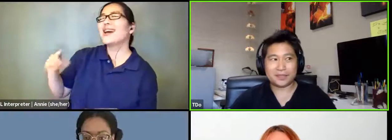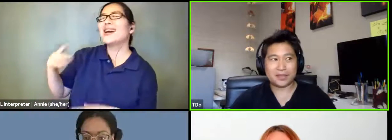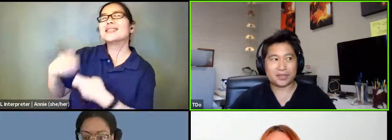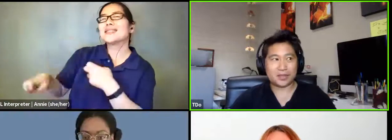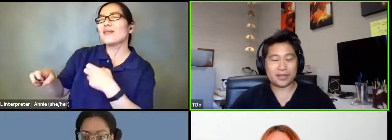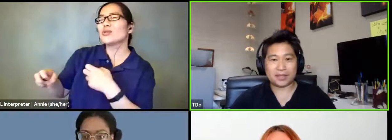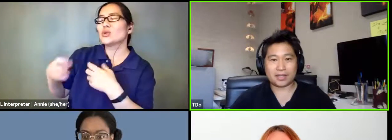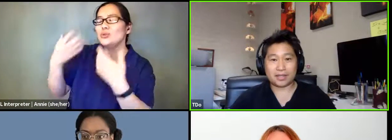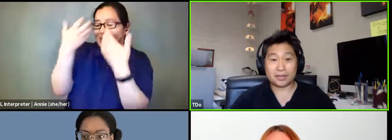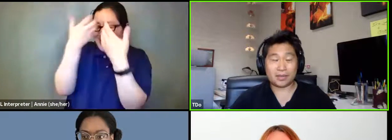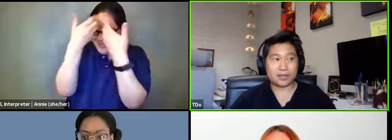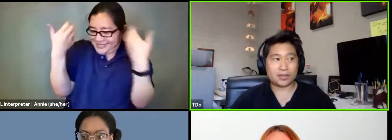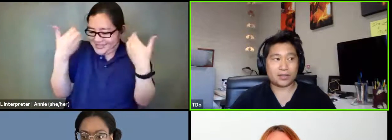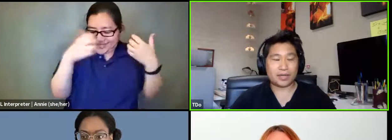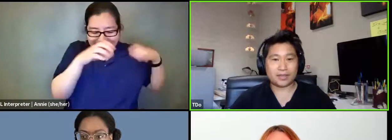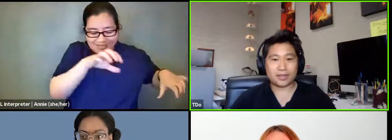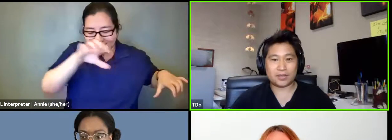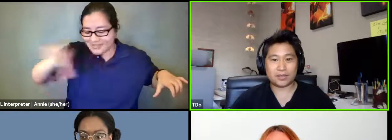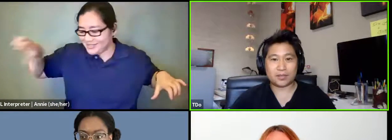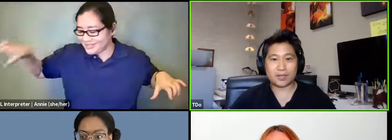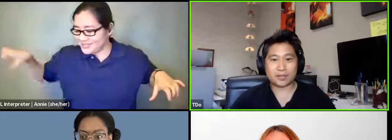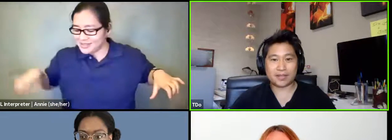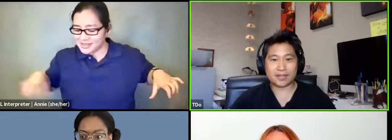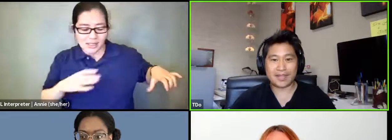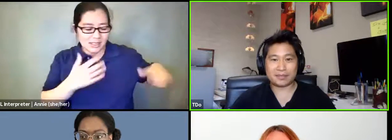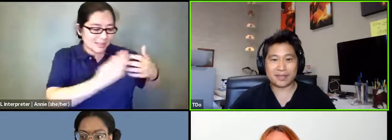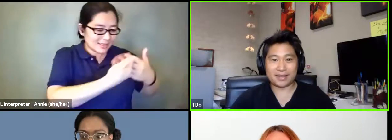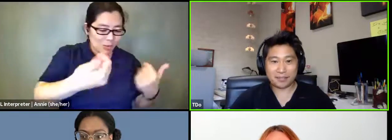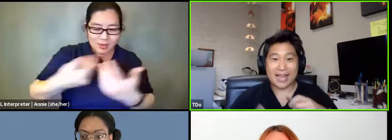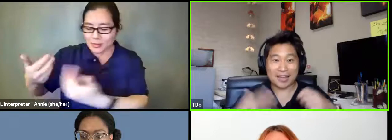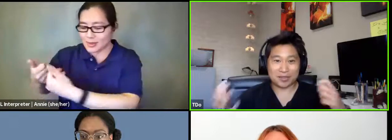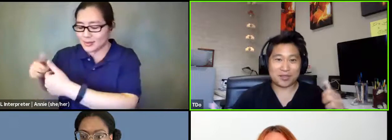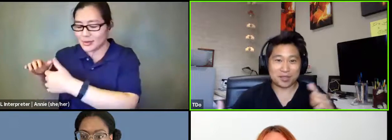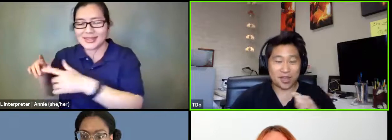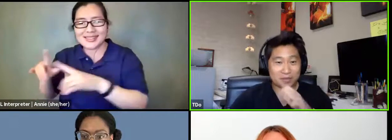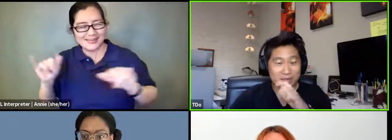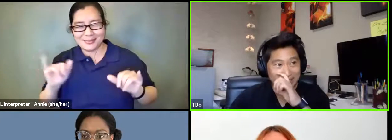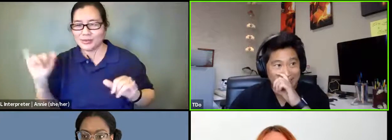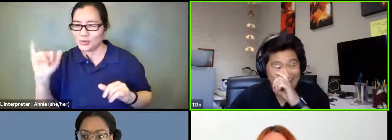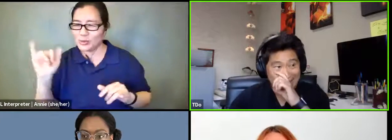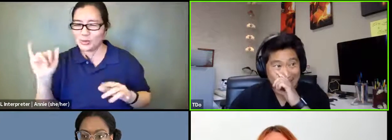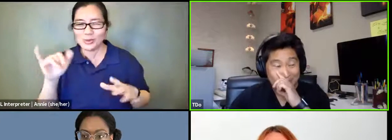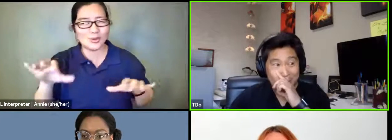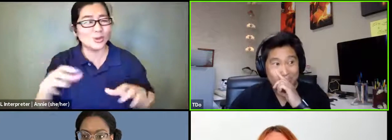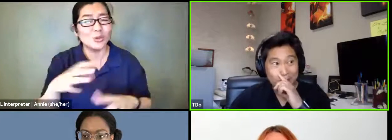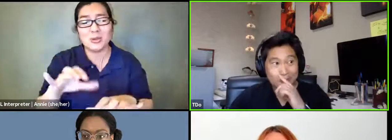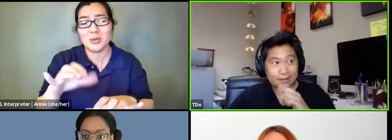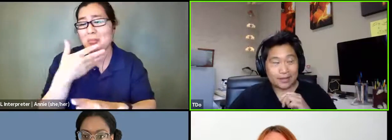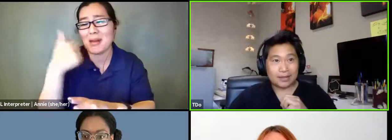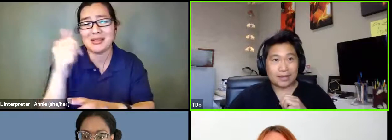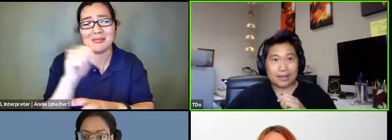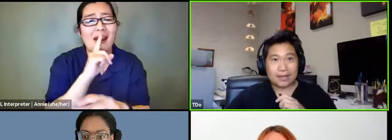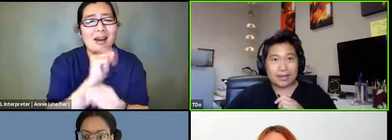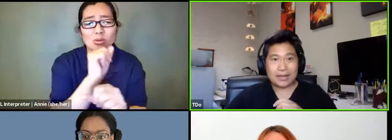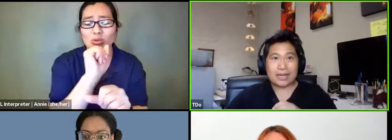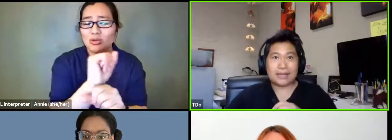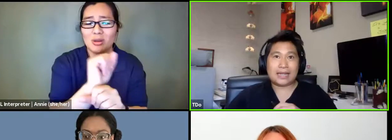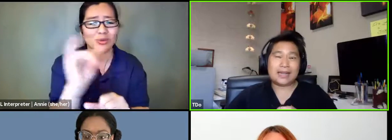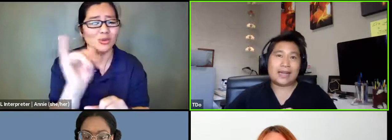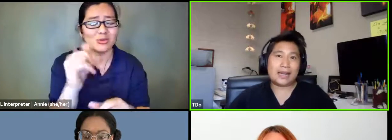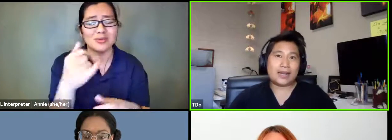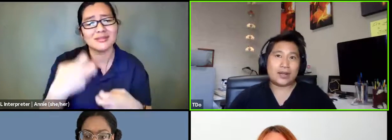Being just really exhausted and also just trying to do my best at my actual job. I try